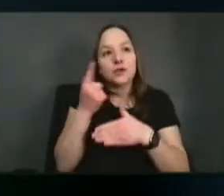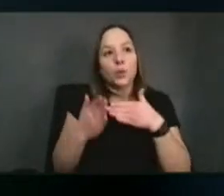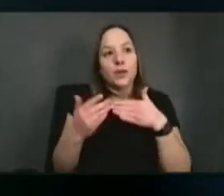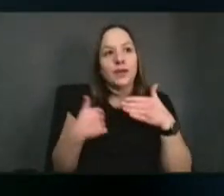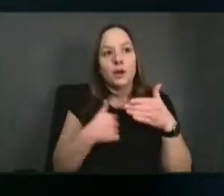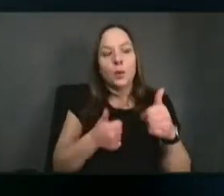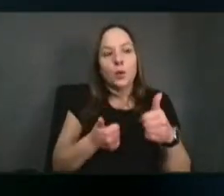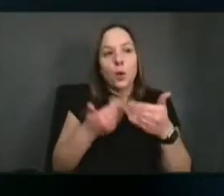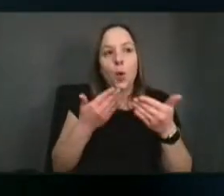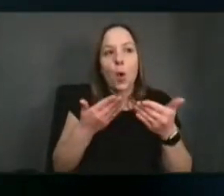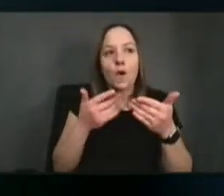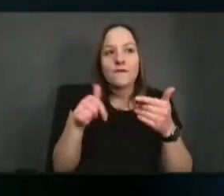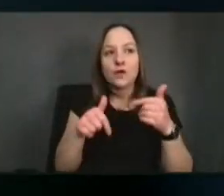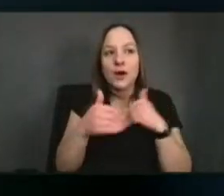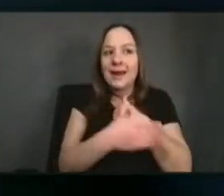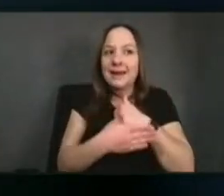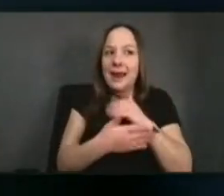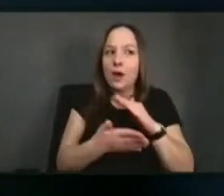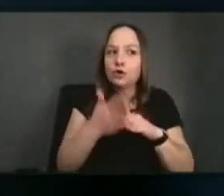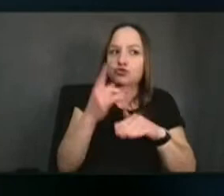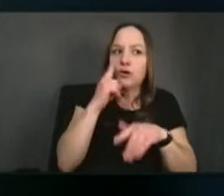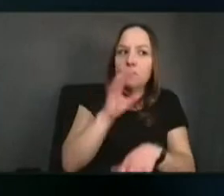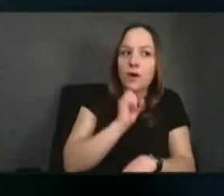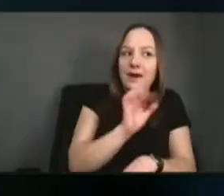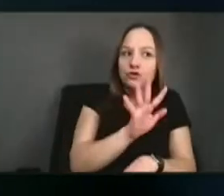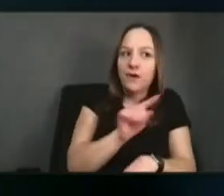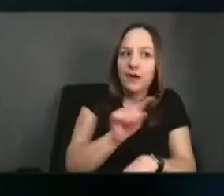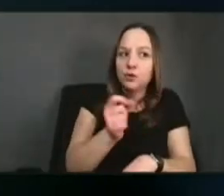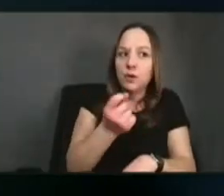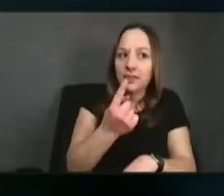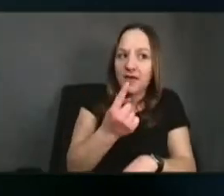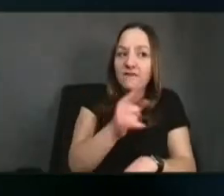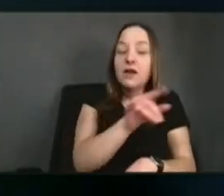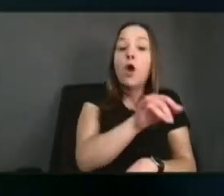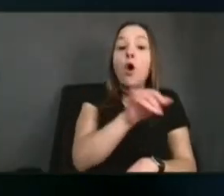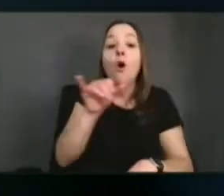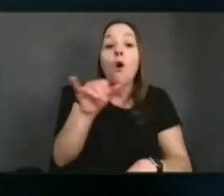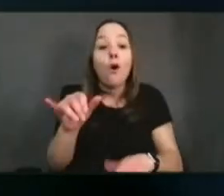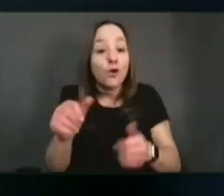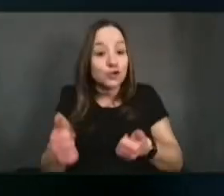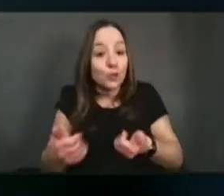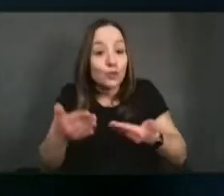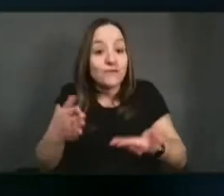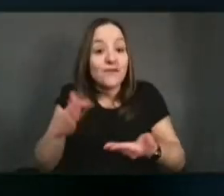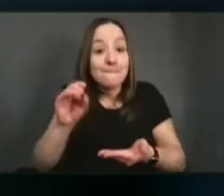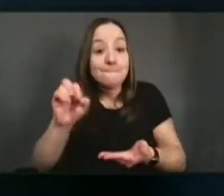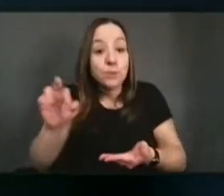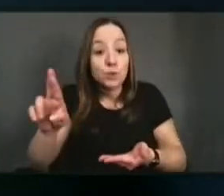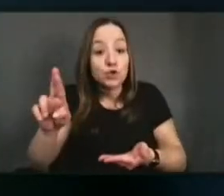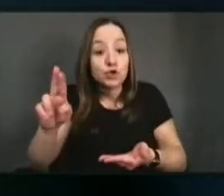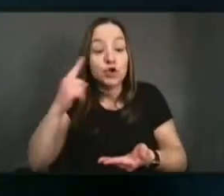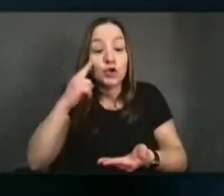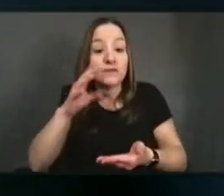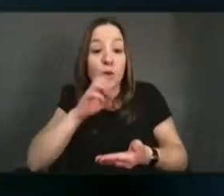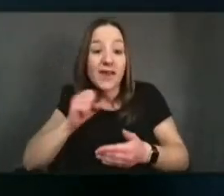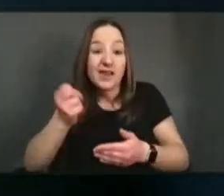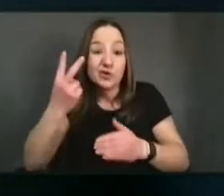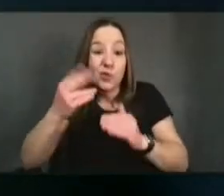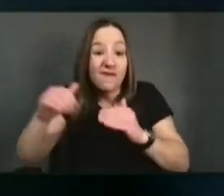weekend, we began offering at our county run clinics that wefo